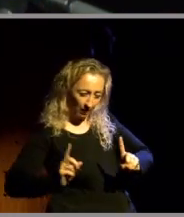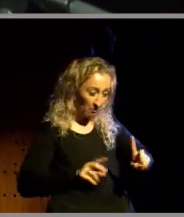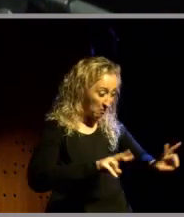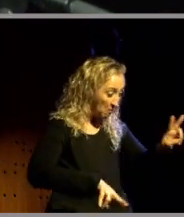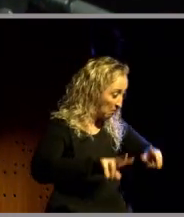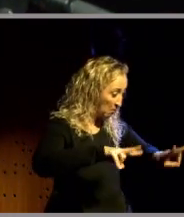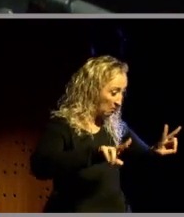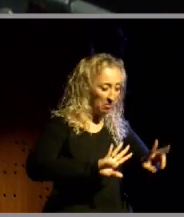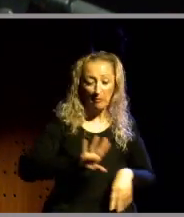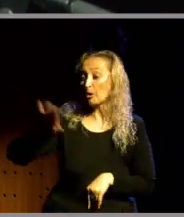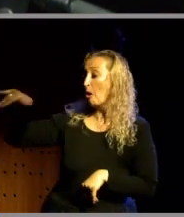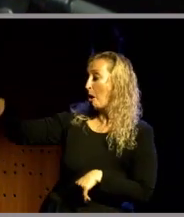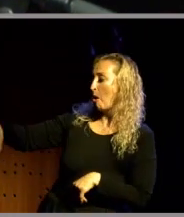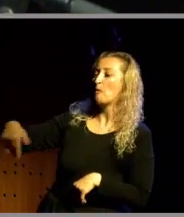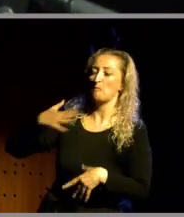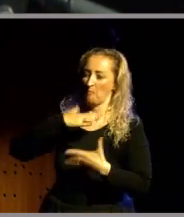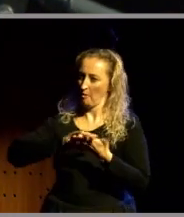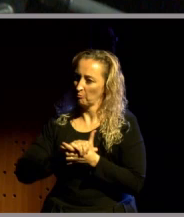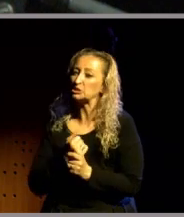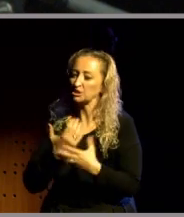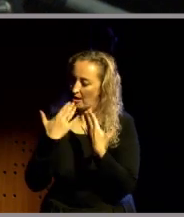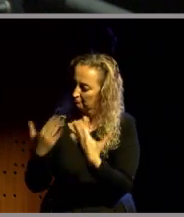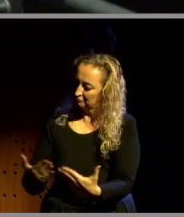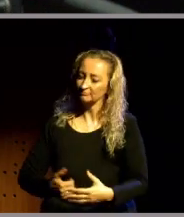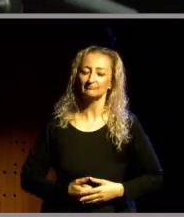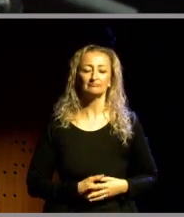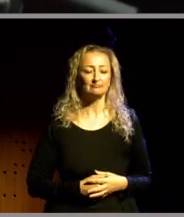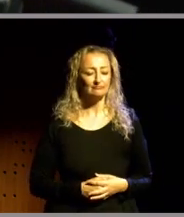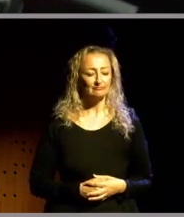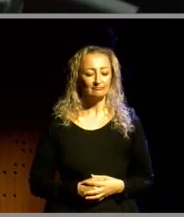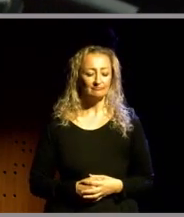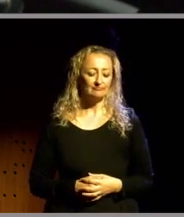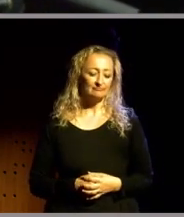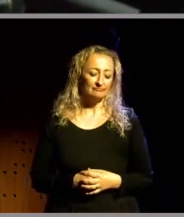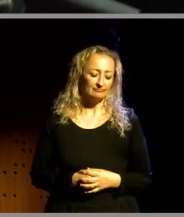I like it and we really appreciate that.